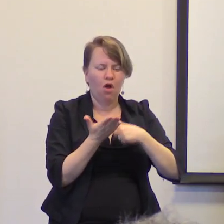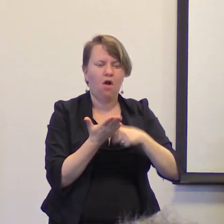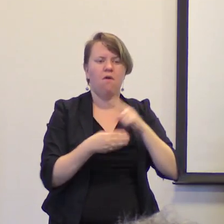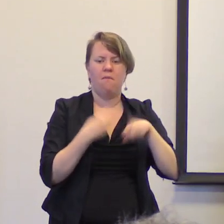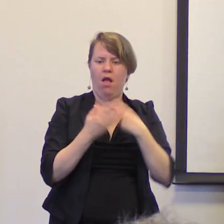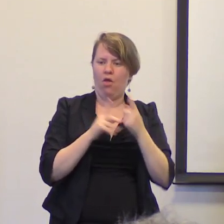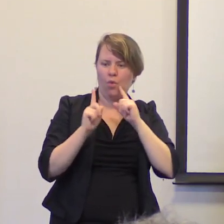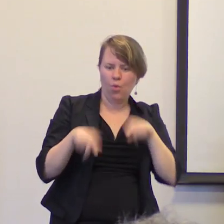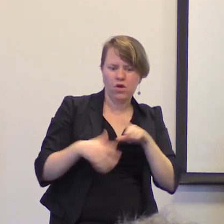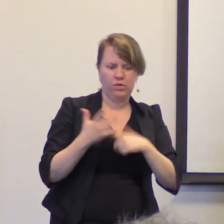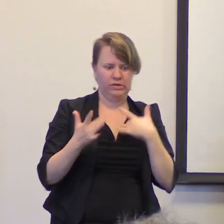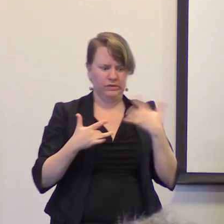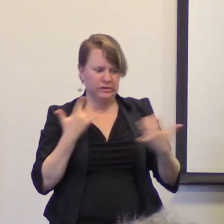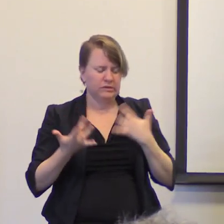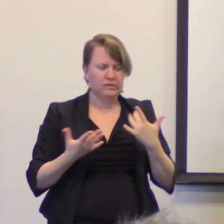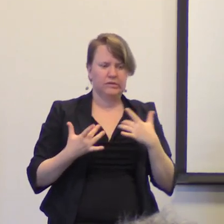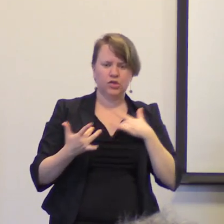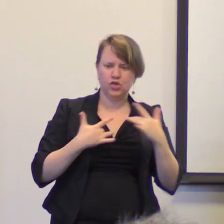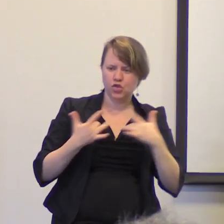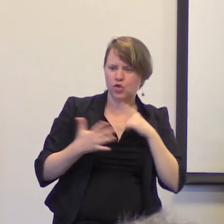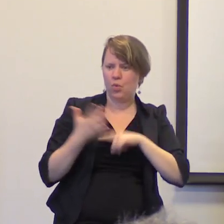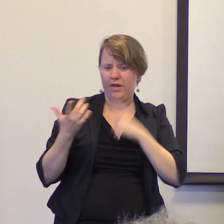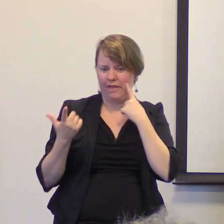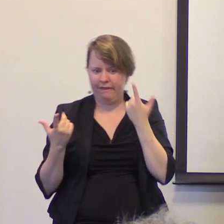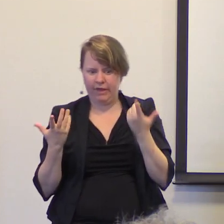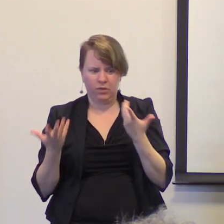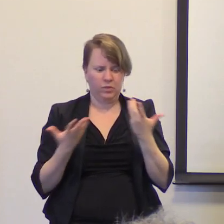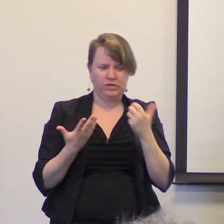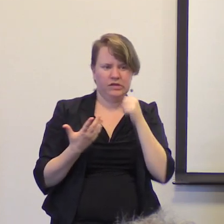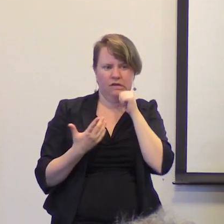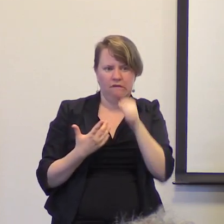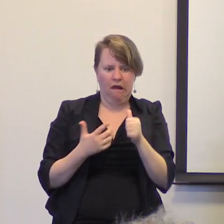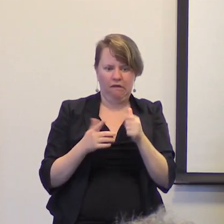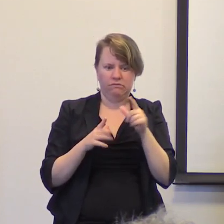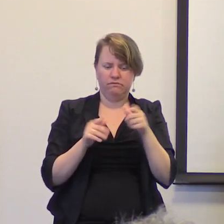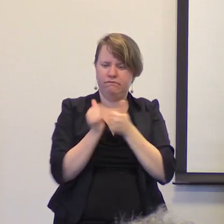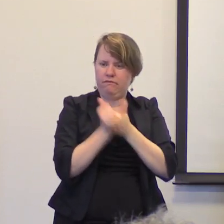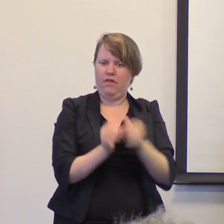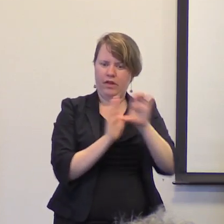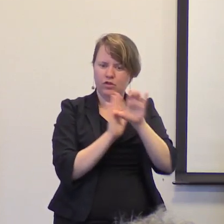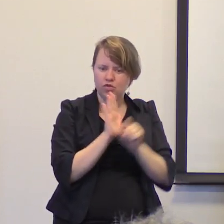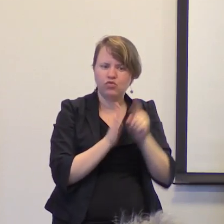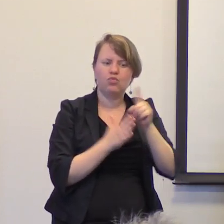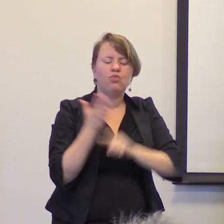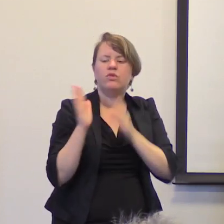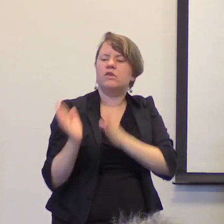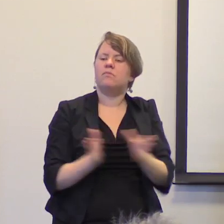that they were concerned about, what did they think was unconstitutional, what was their plan for challenging the executive order.